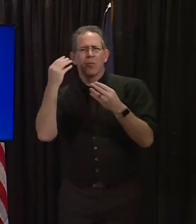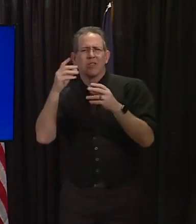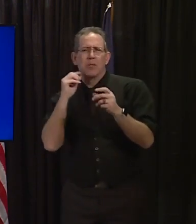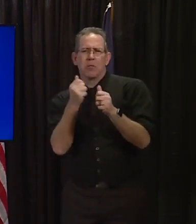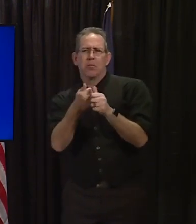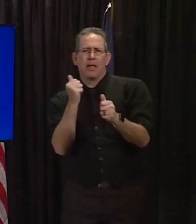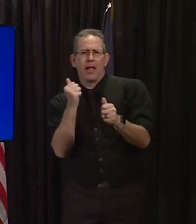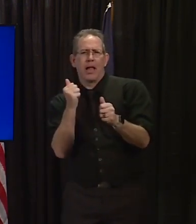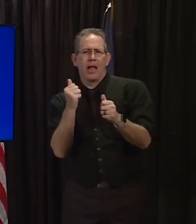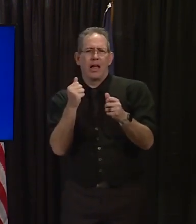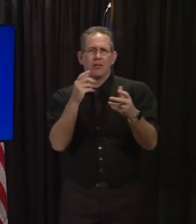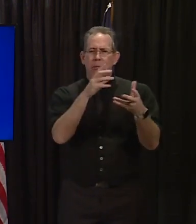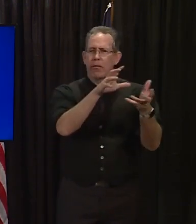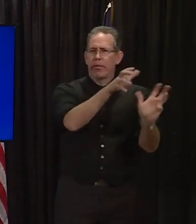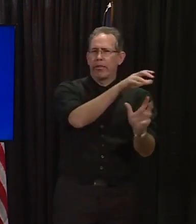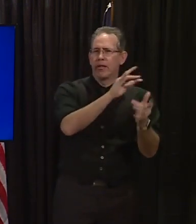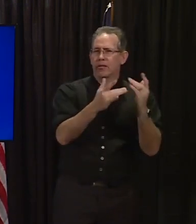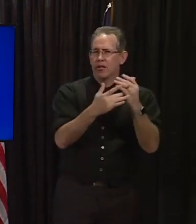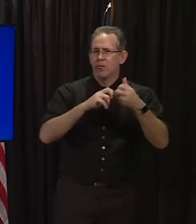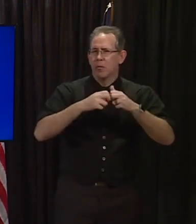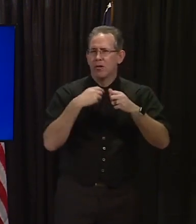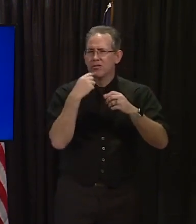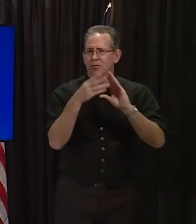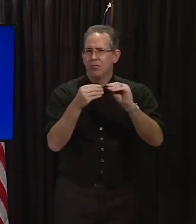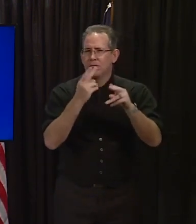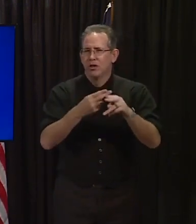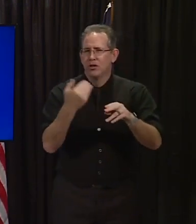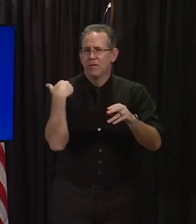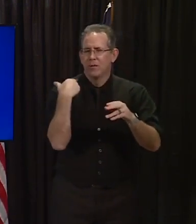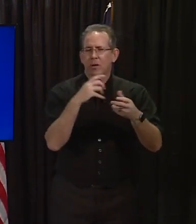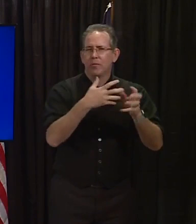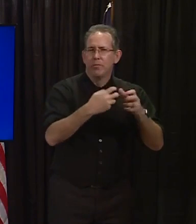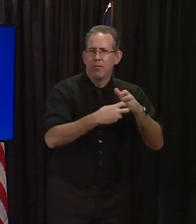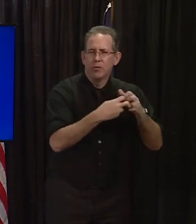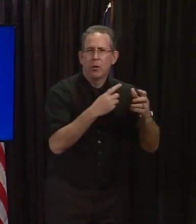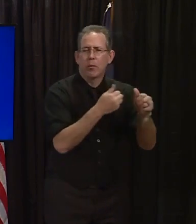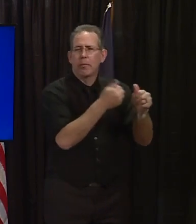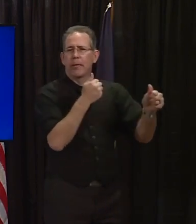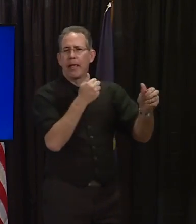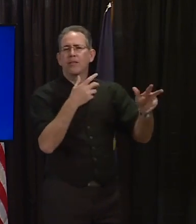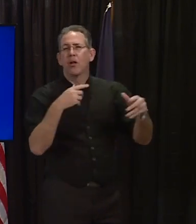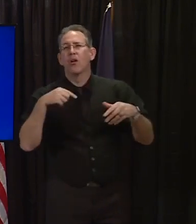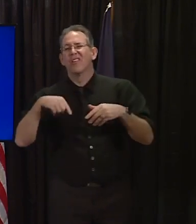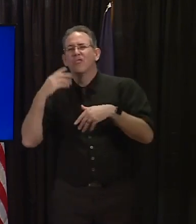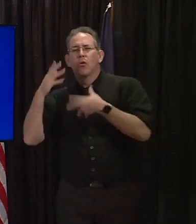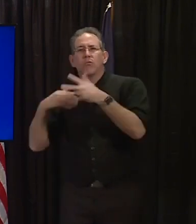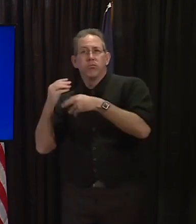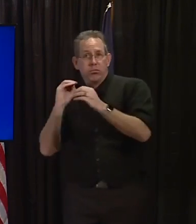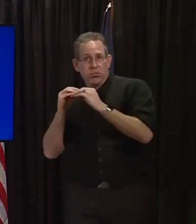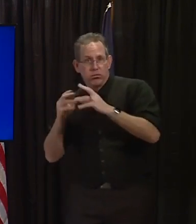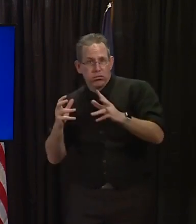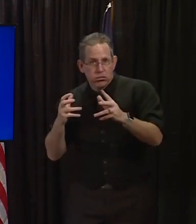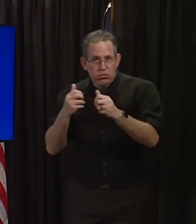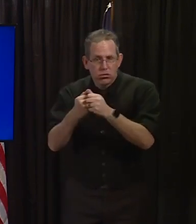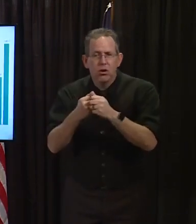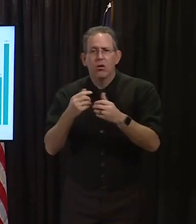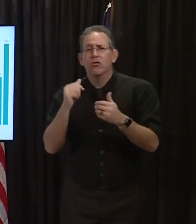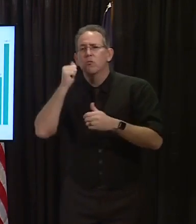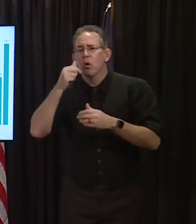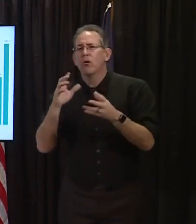because we don't have all of the granular detail That we normally would have for Tuesday presentation. But starting off on the data that we do